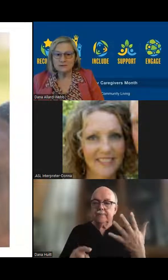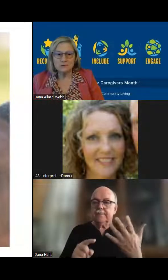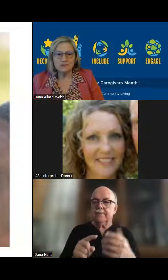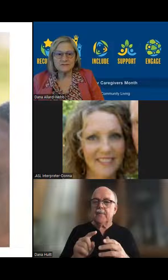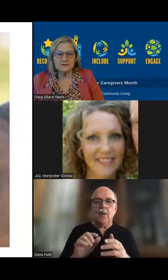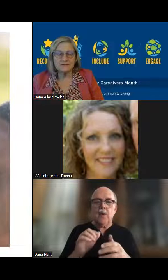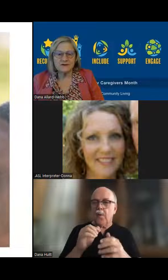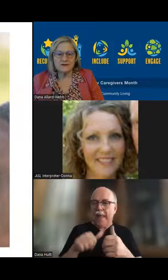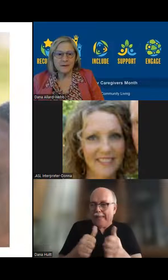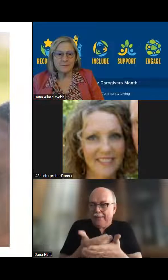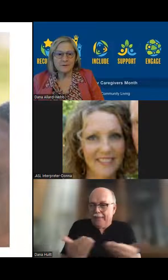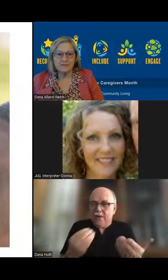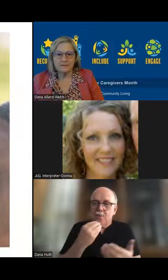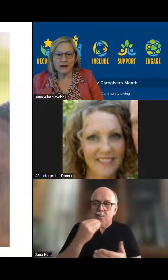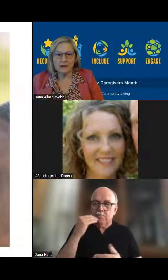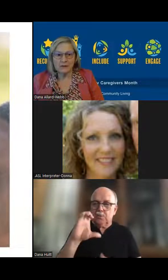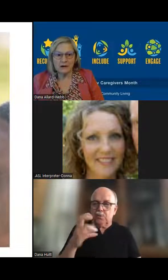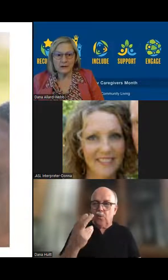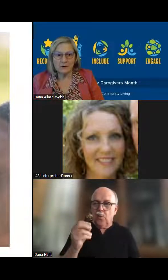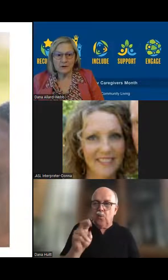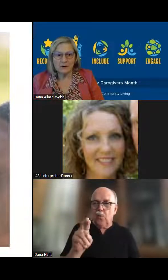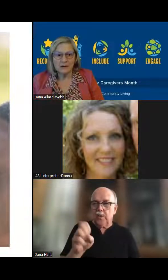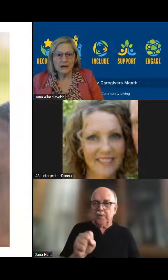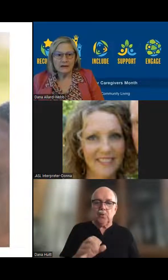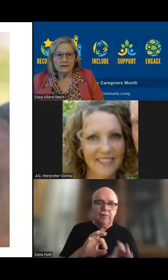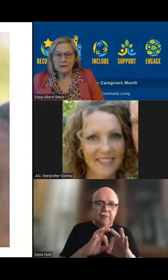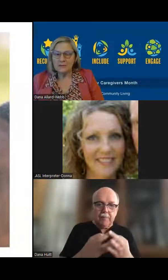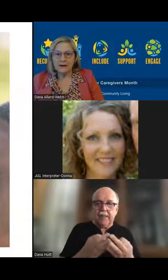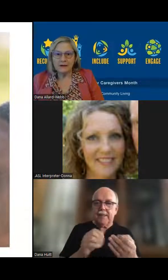our panel, is an individual